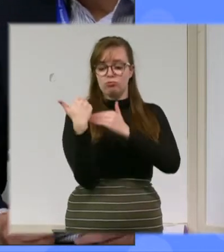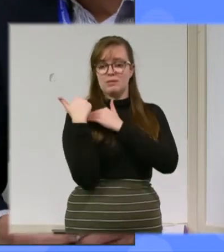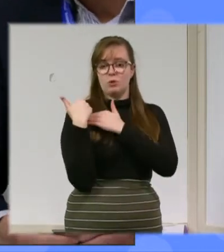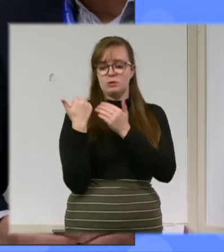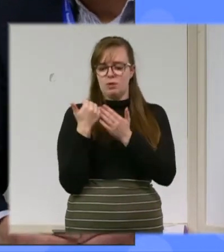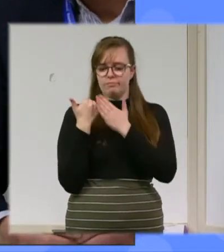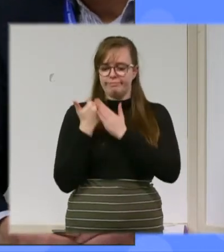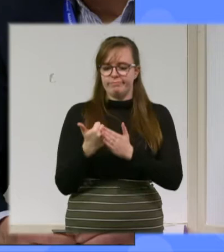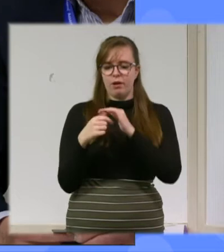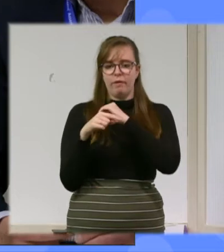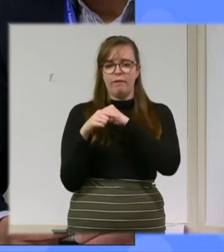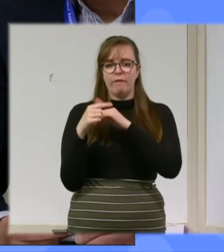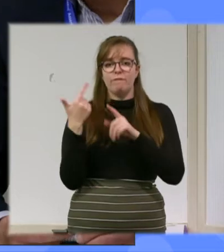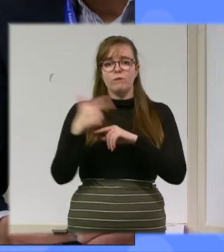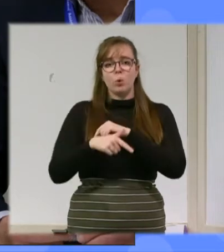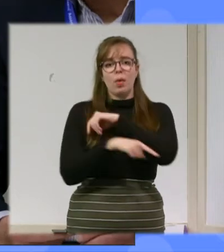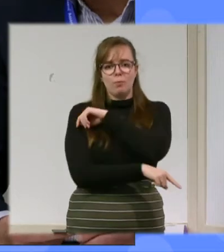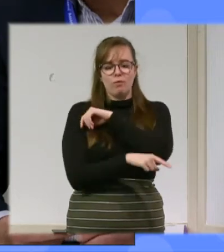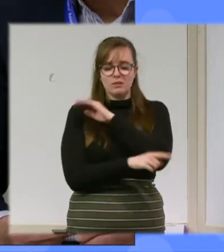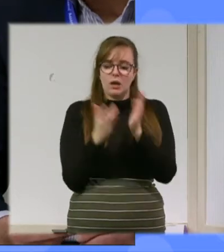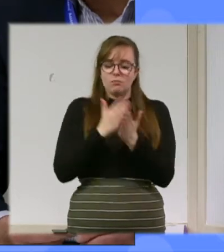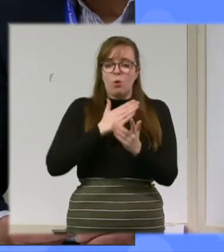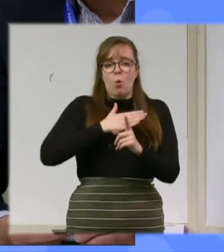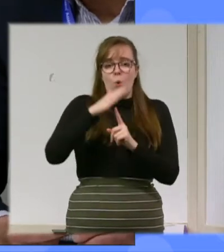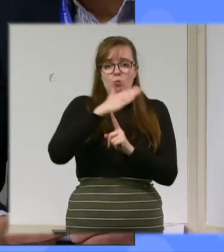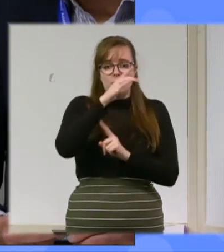poverty were saying that predominantly older people weren't identify themselves